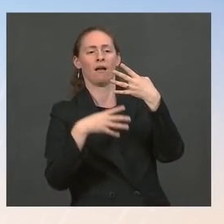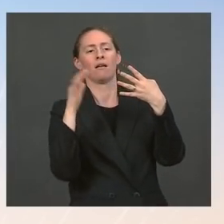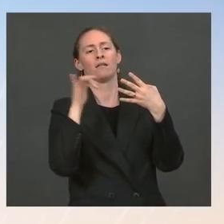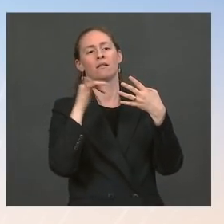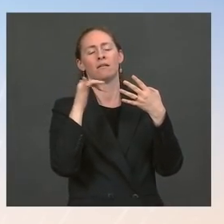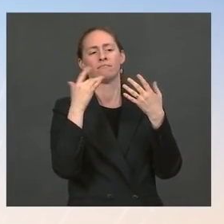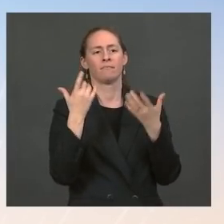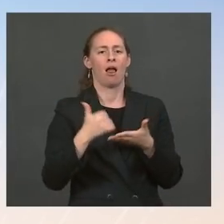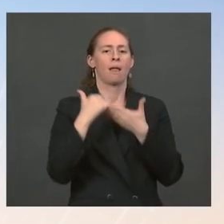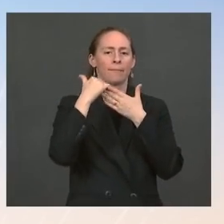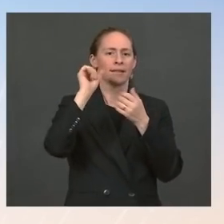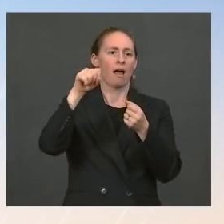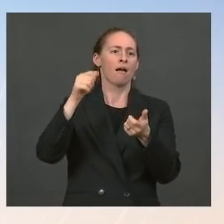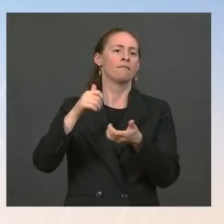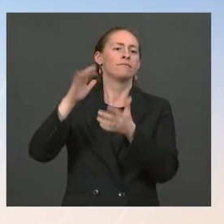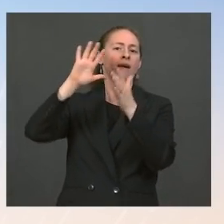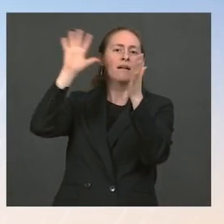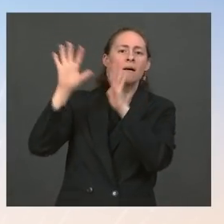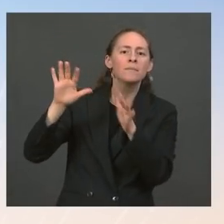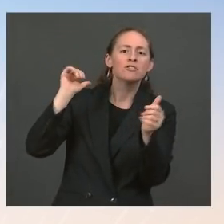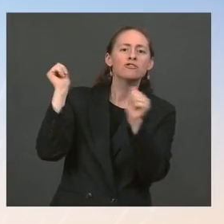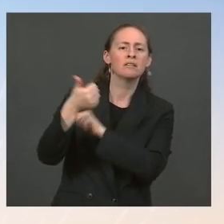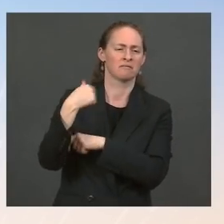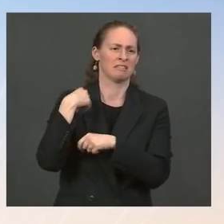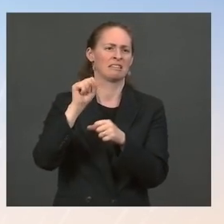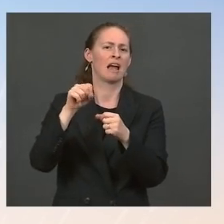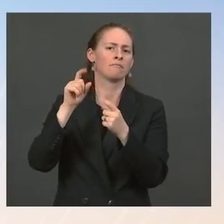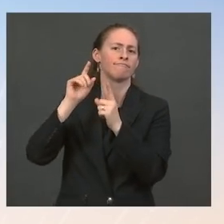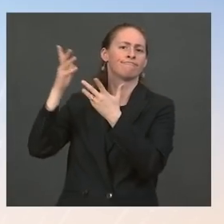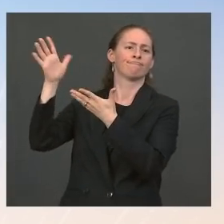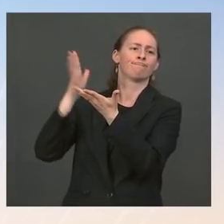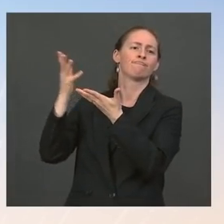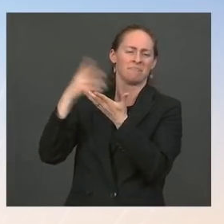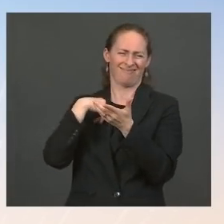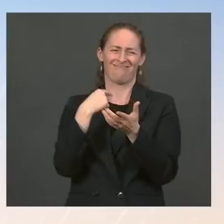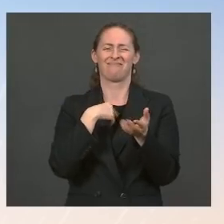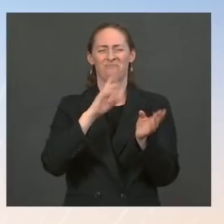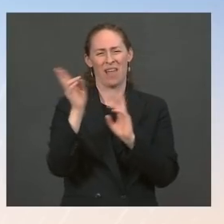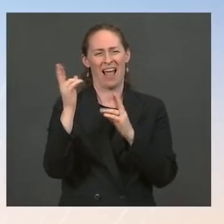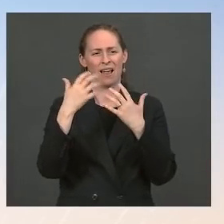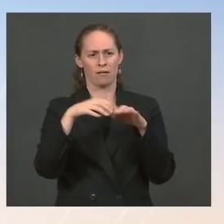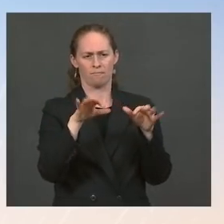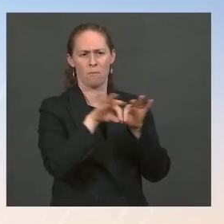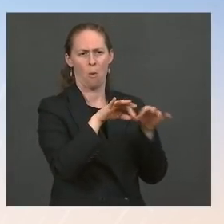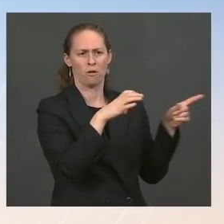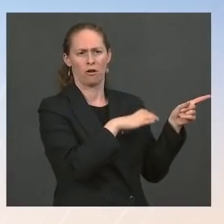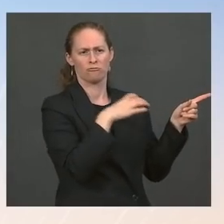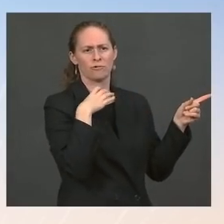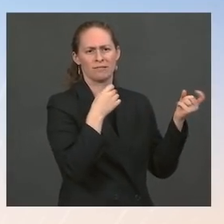There are a range of ideas out there that have a great deal of support in Congress to do exactly that, and there are also a range --